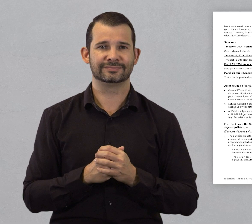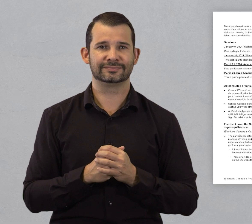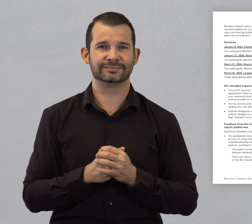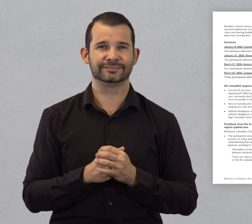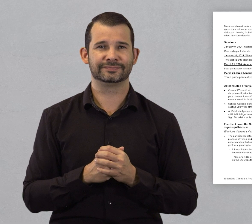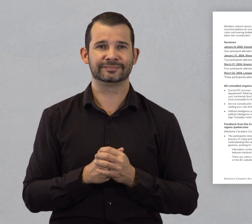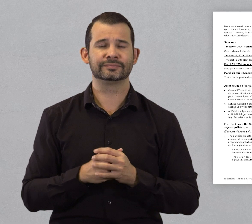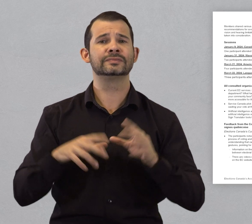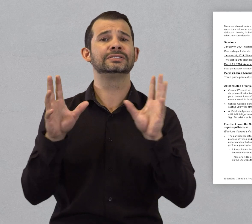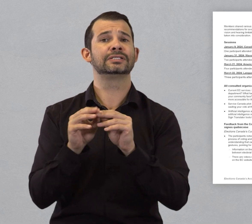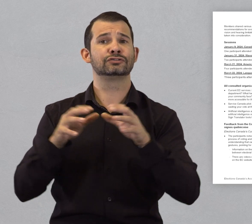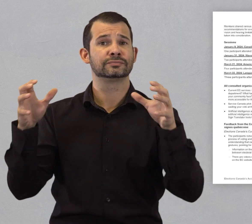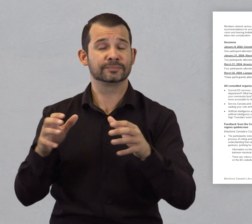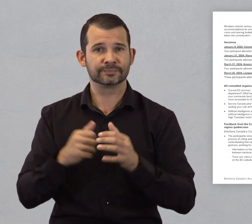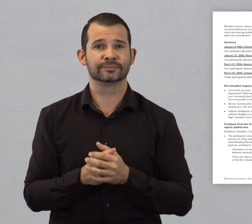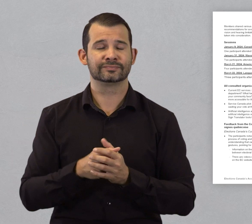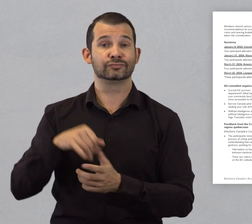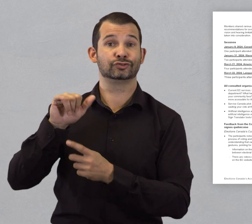Sessions January 9,